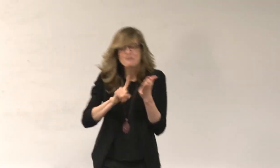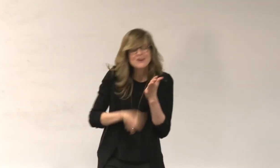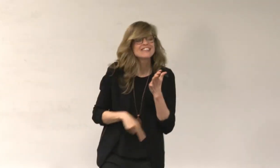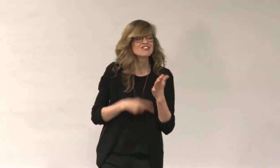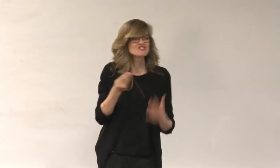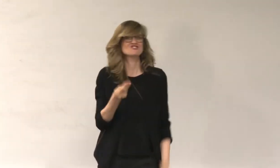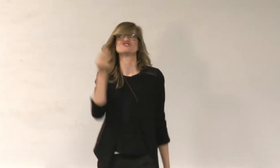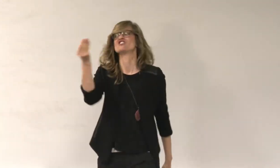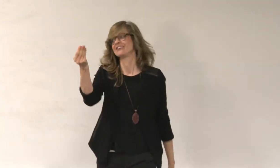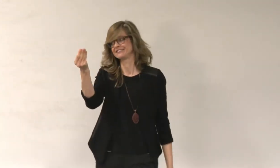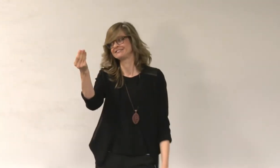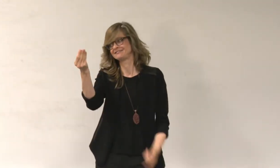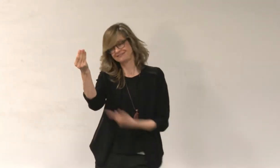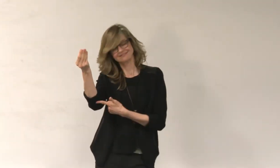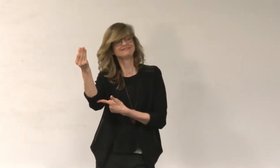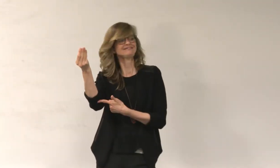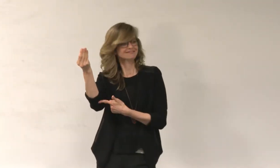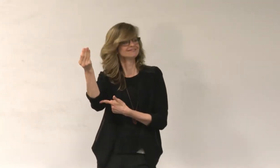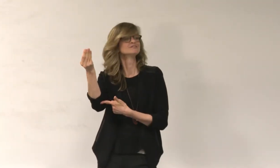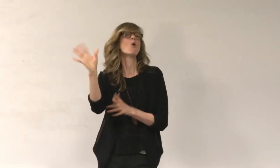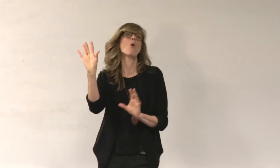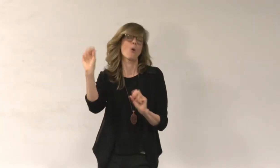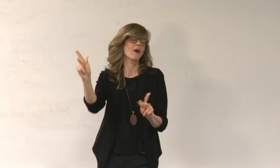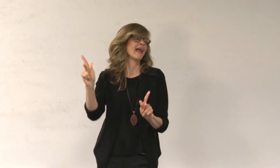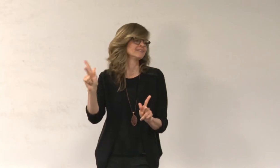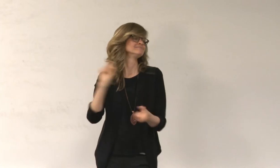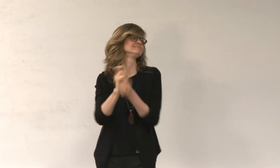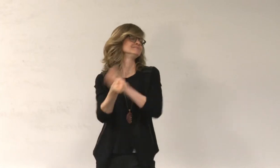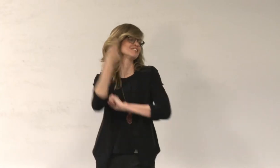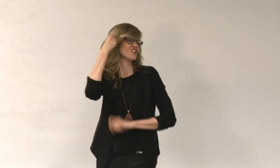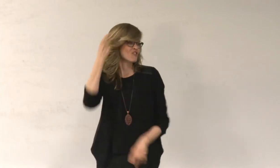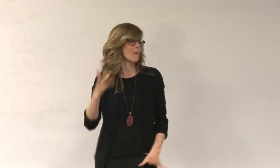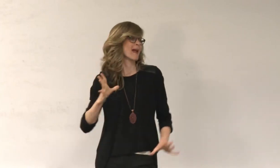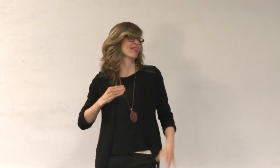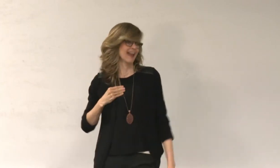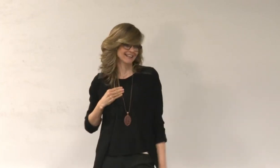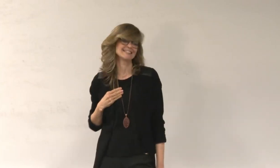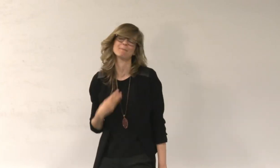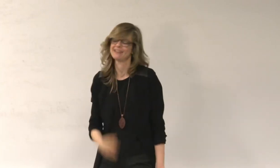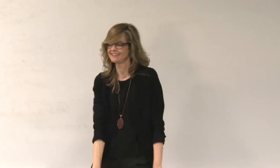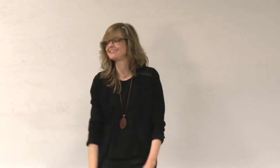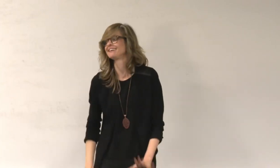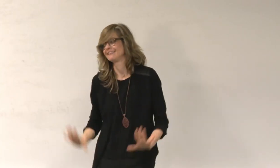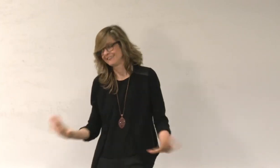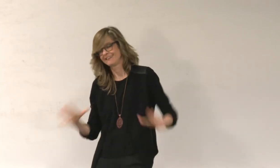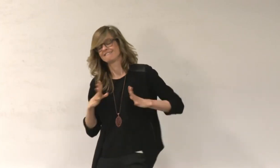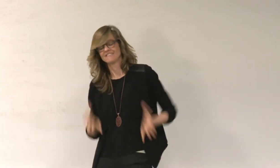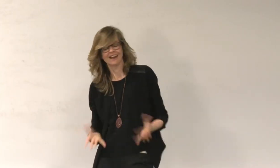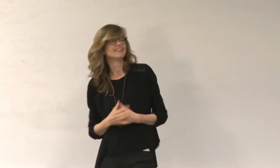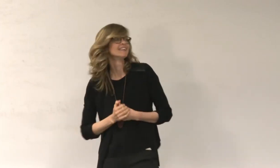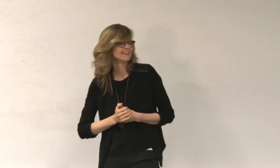SO, I READ--I FOUND RESEARCH AND SHOWED THEM THAT IT ACTUALLY WAS A LANGUAGE AND SO, THEY CHANGED THEIR MIND